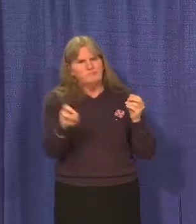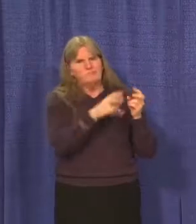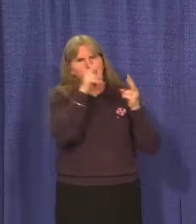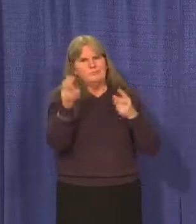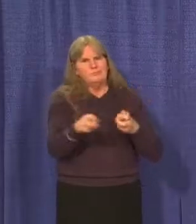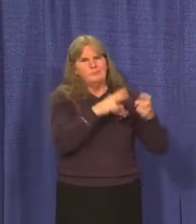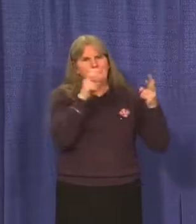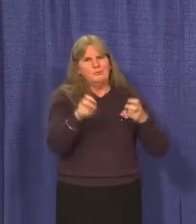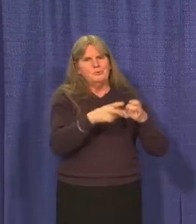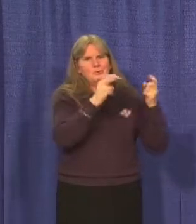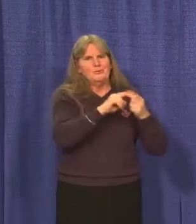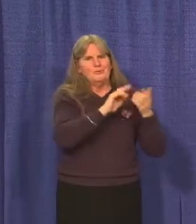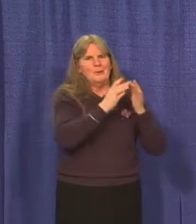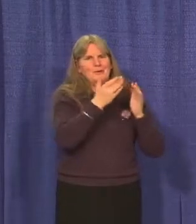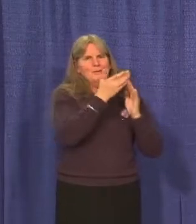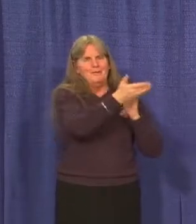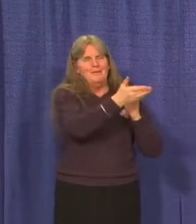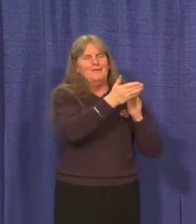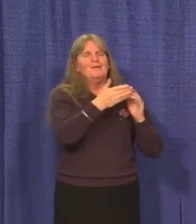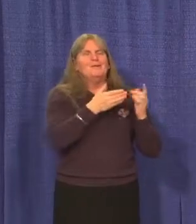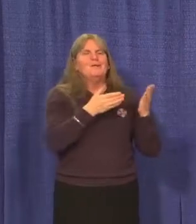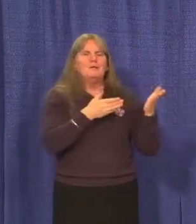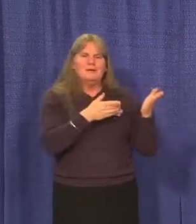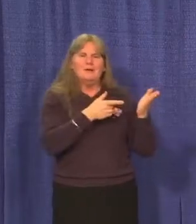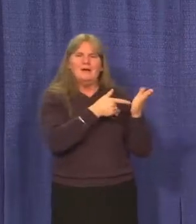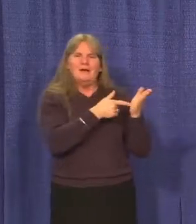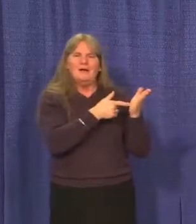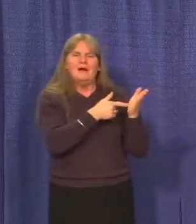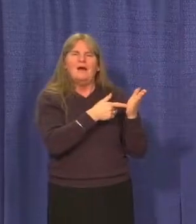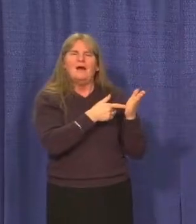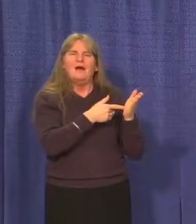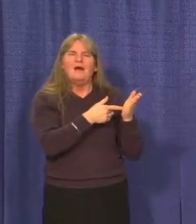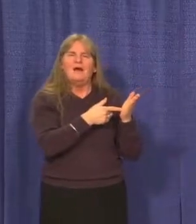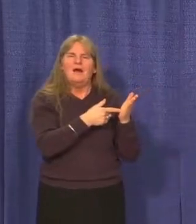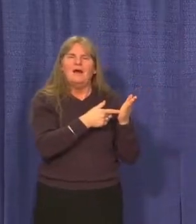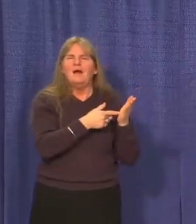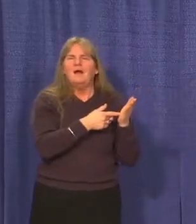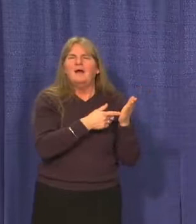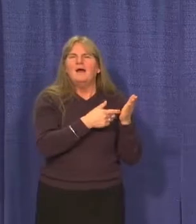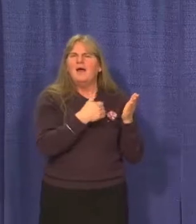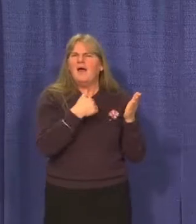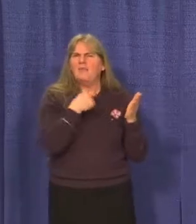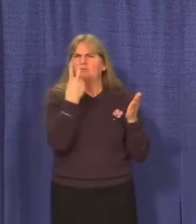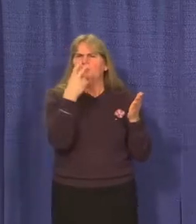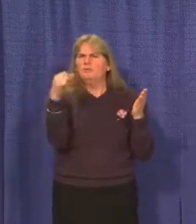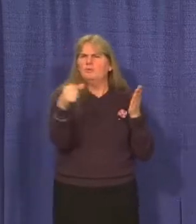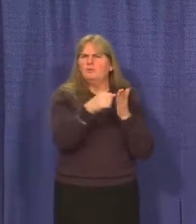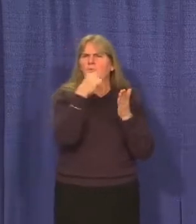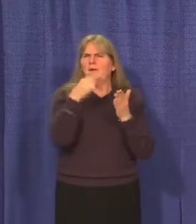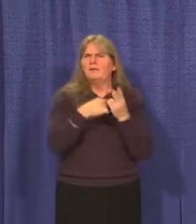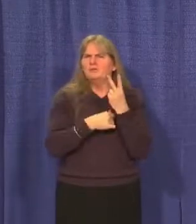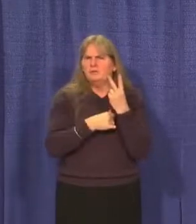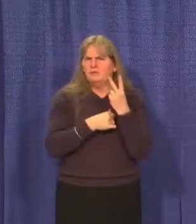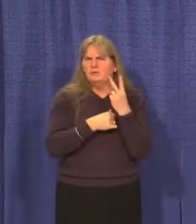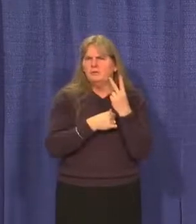being posted as we get this information gathered. There is kind of a two pager you